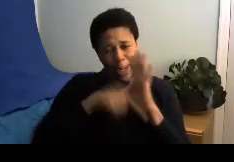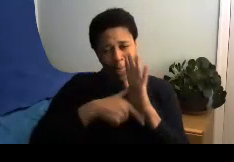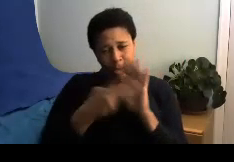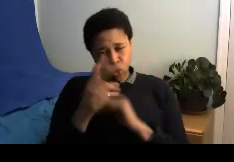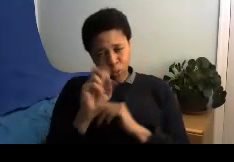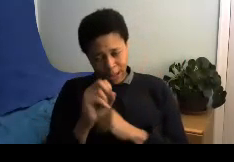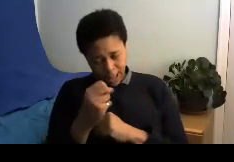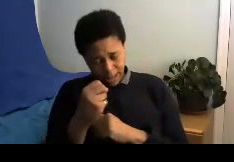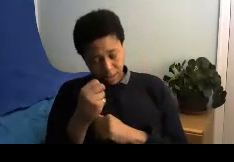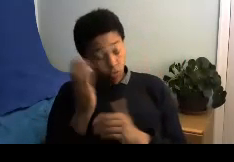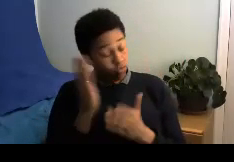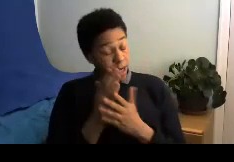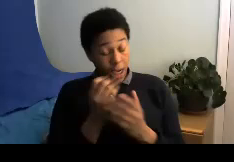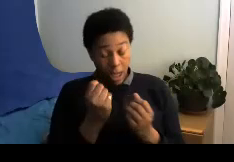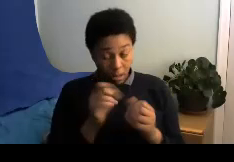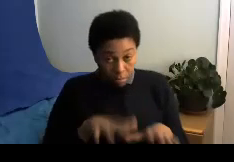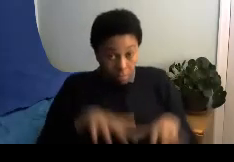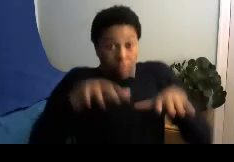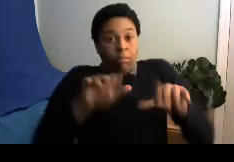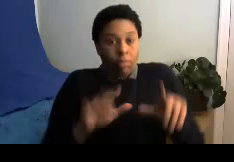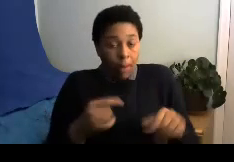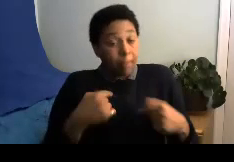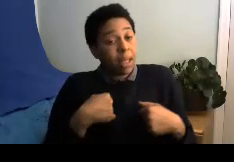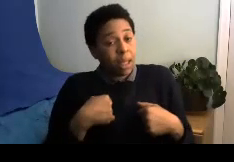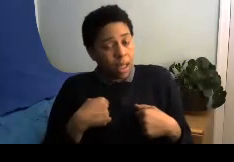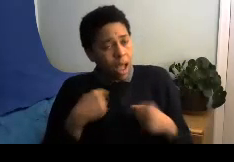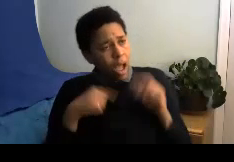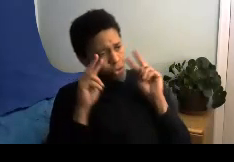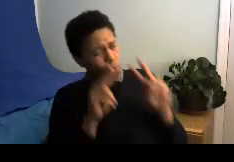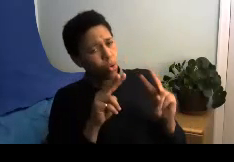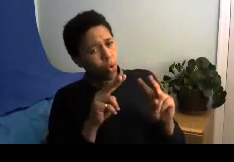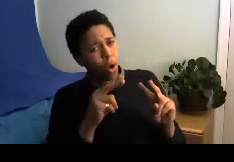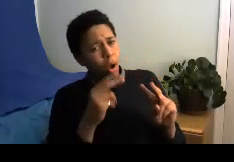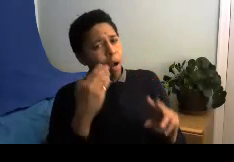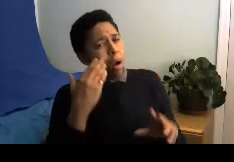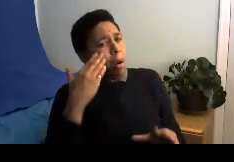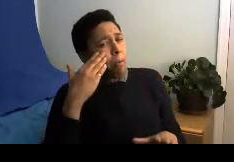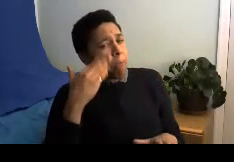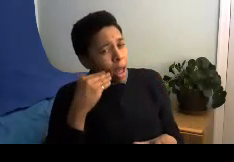saw a Black male writer, sort of really stepping into my brain